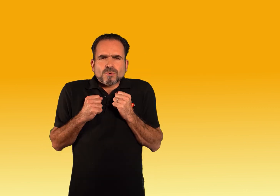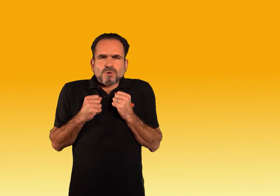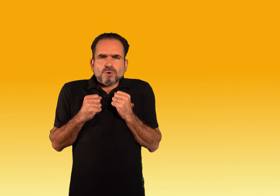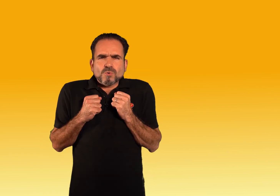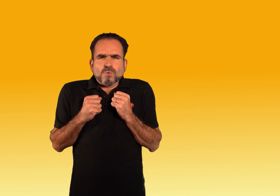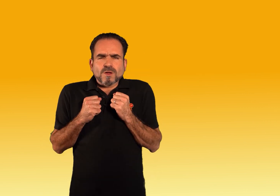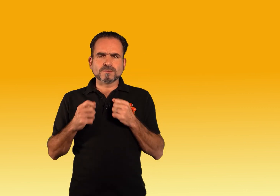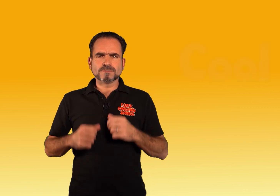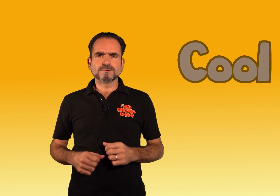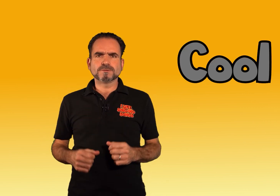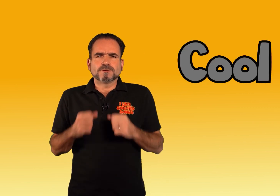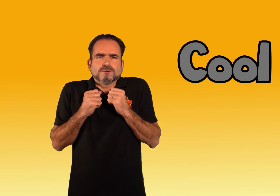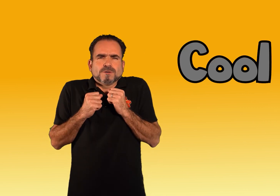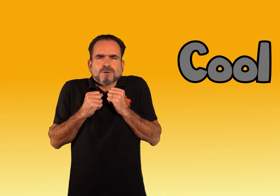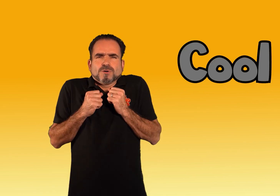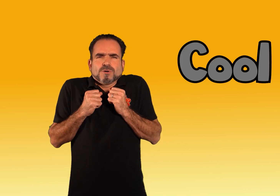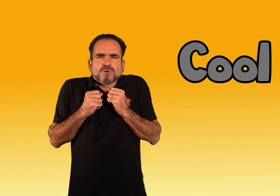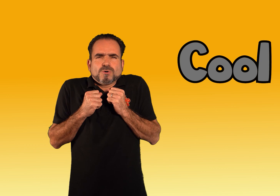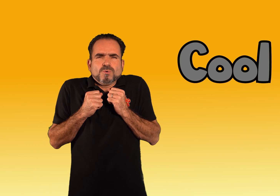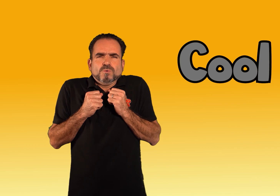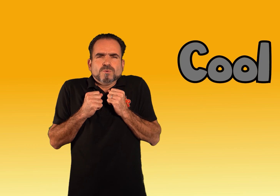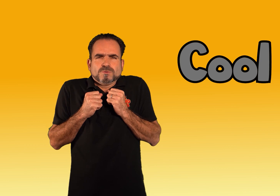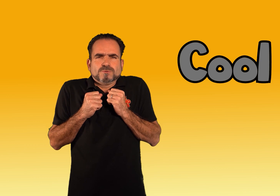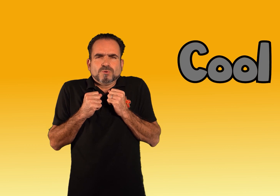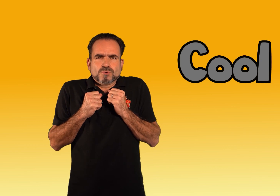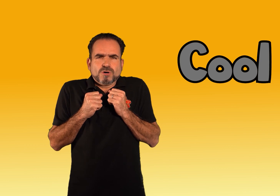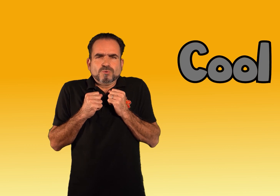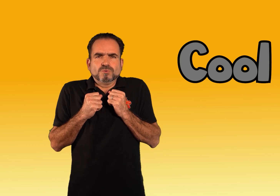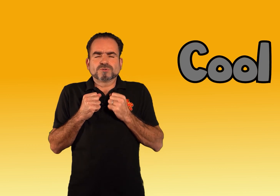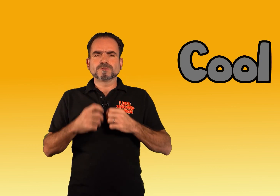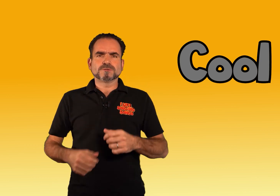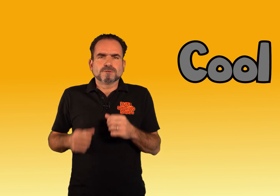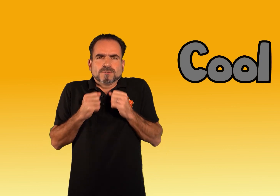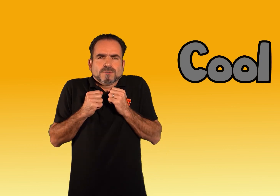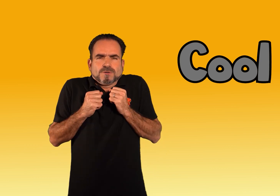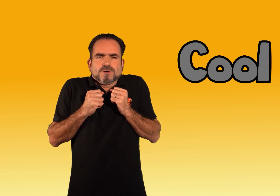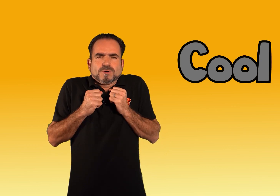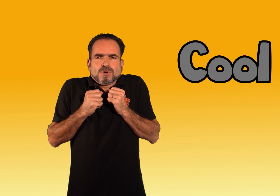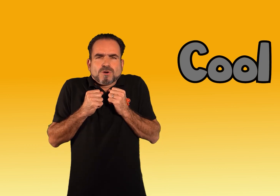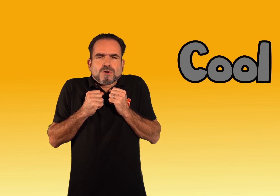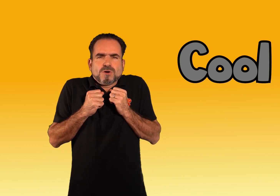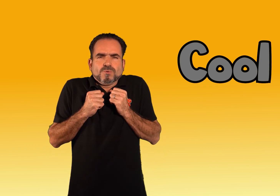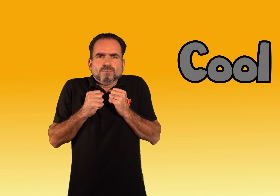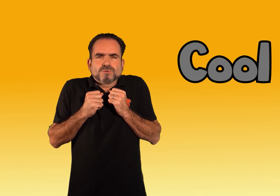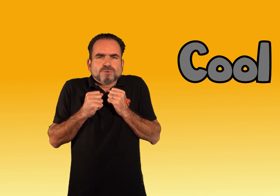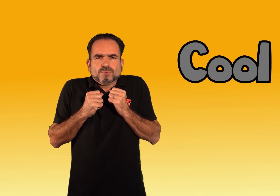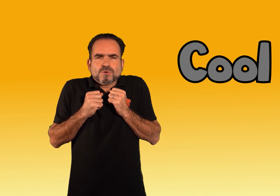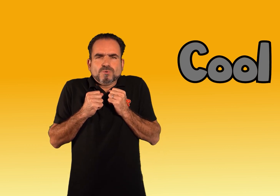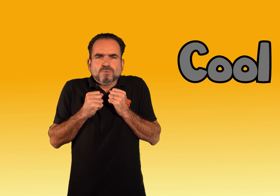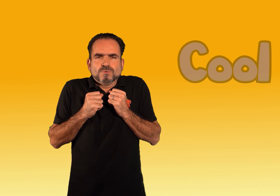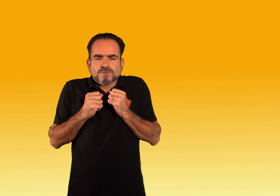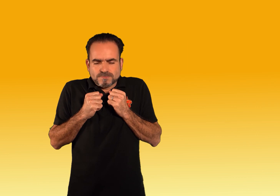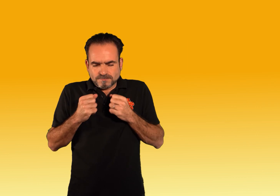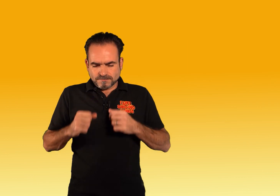Cool.. Cold